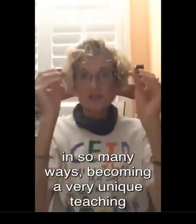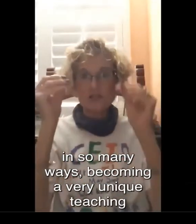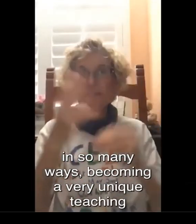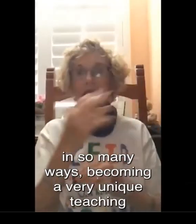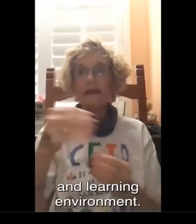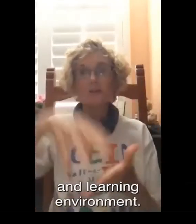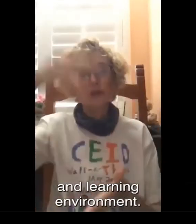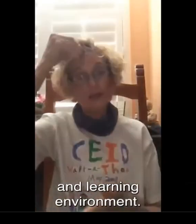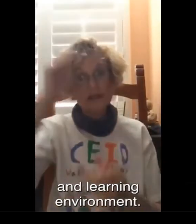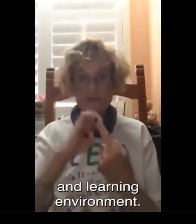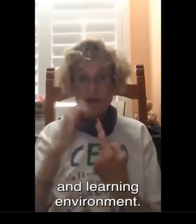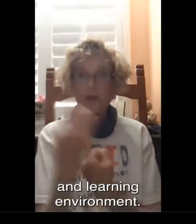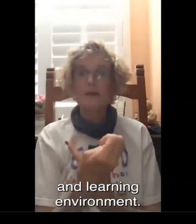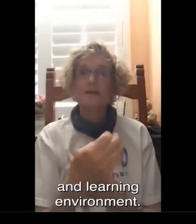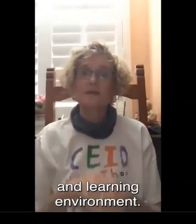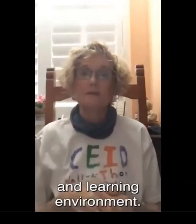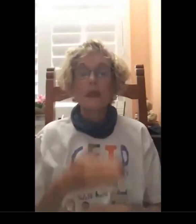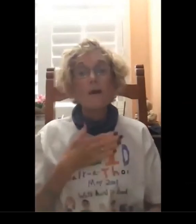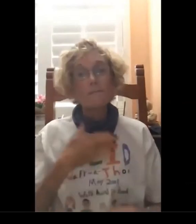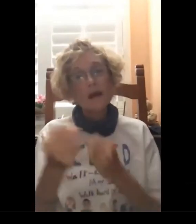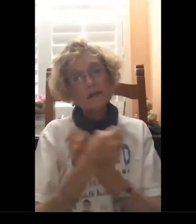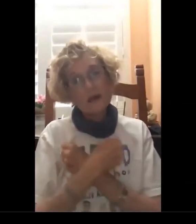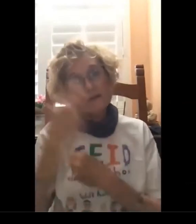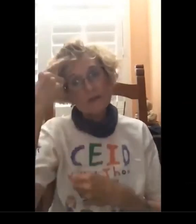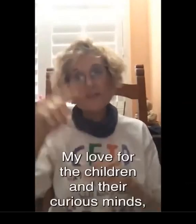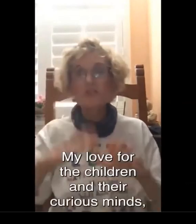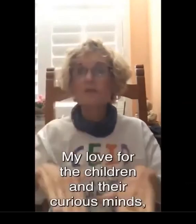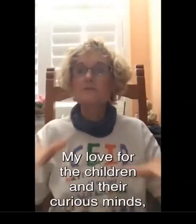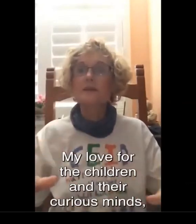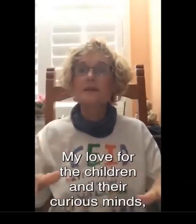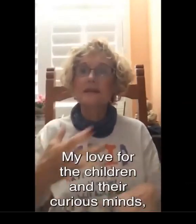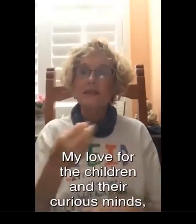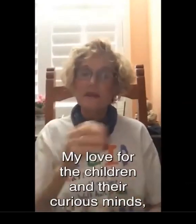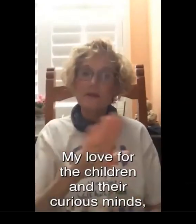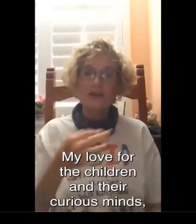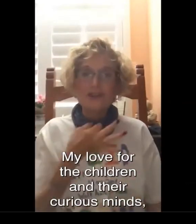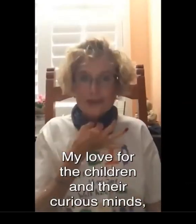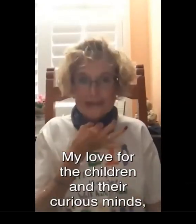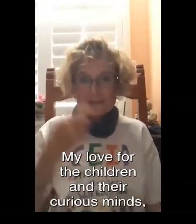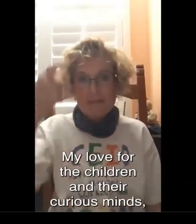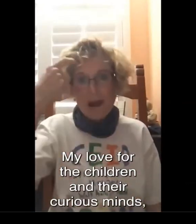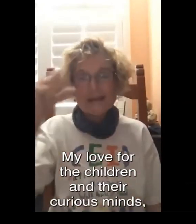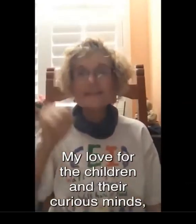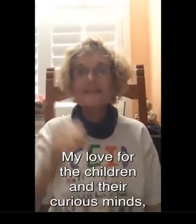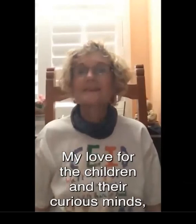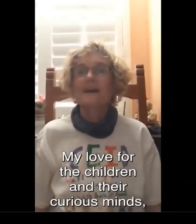teaching and learning environment. My love for the children and their curious minds,